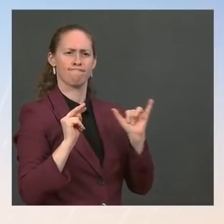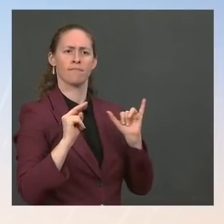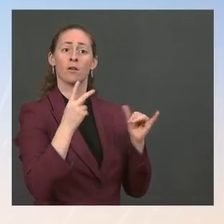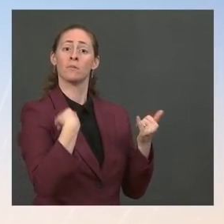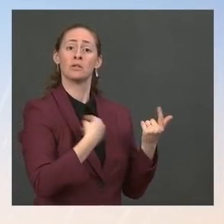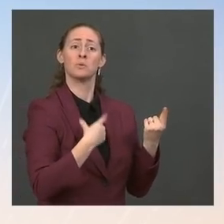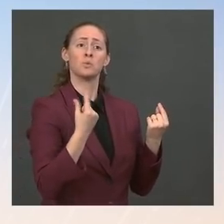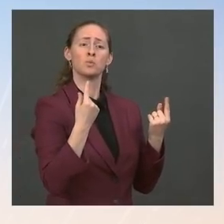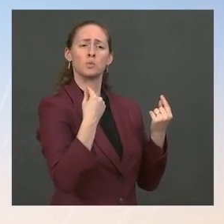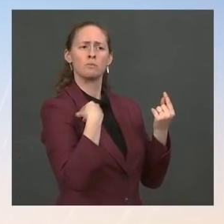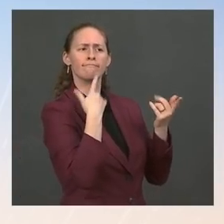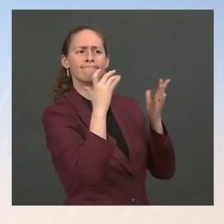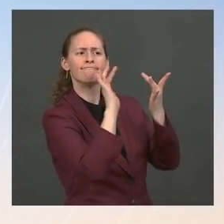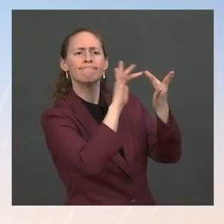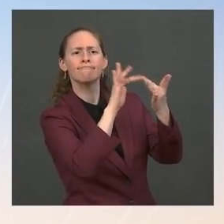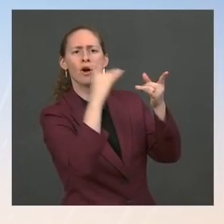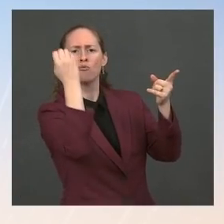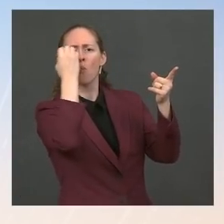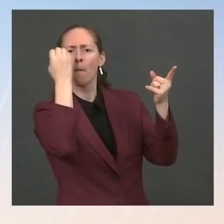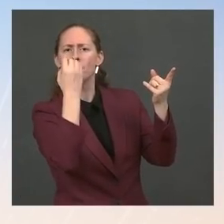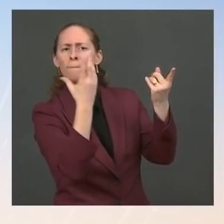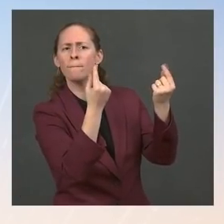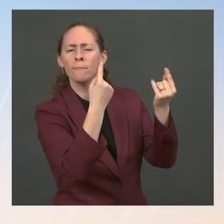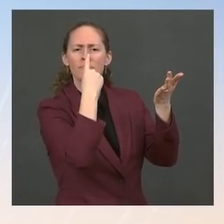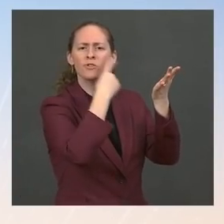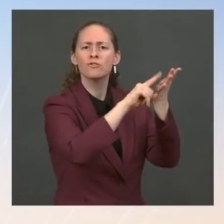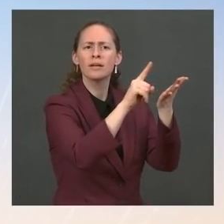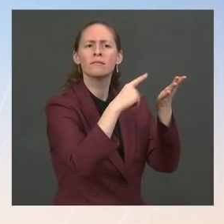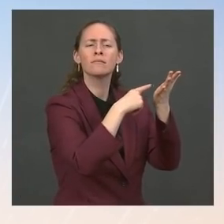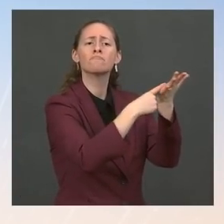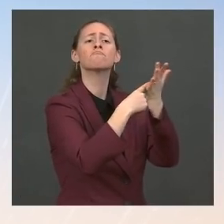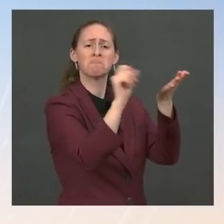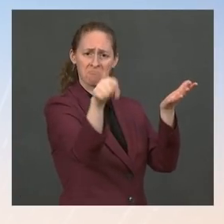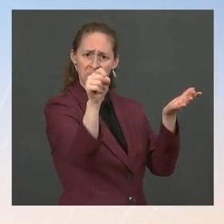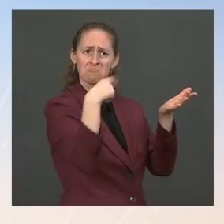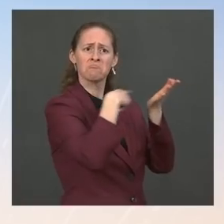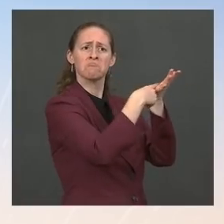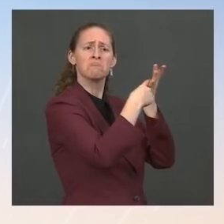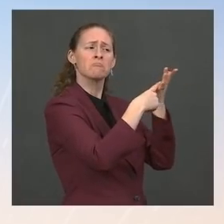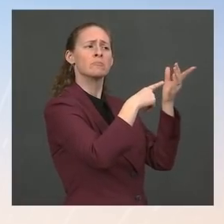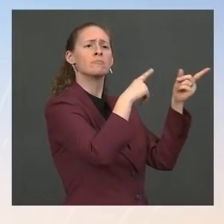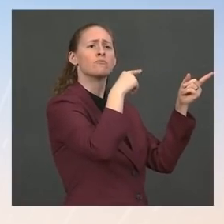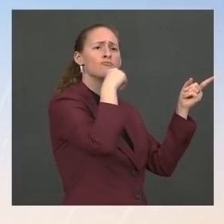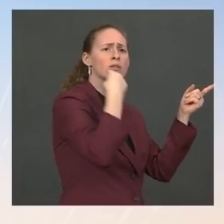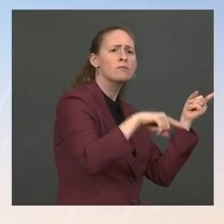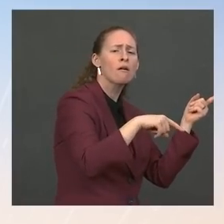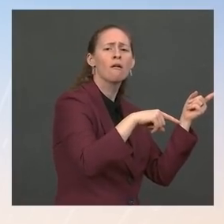with not just the Russians on and the Ukrainians, but also our European partners as well. I just want to skip around because I know we're not getting